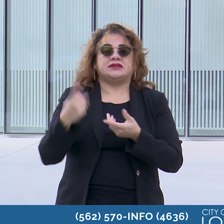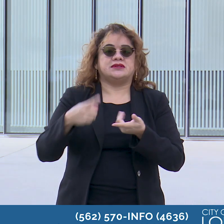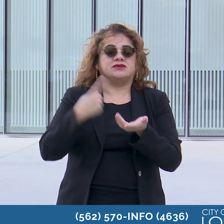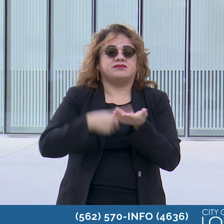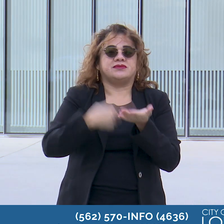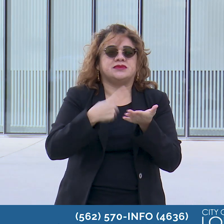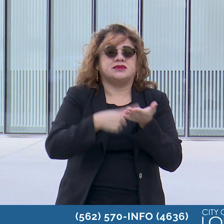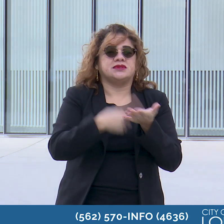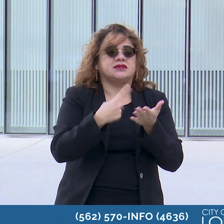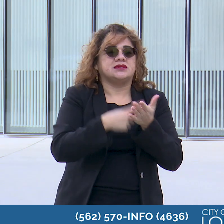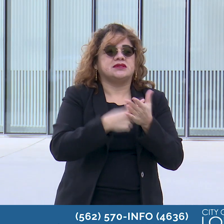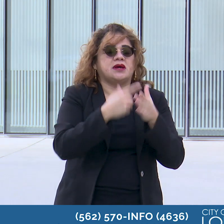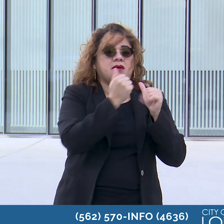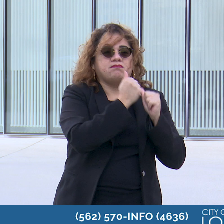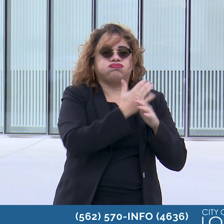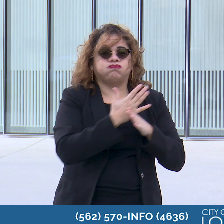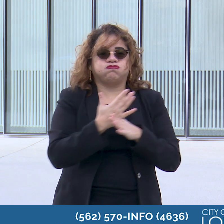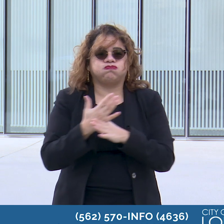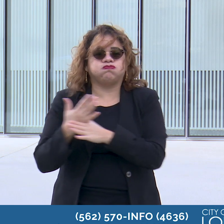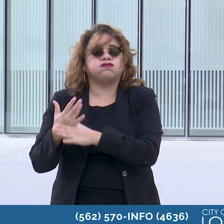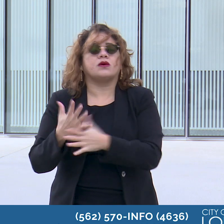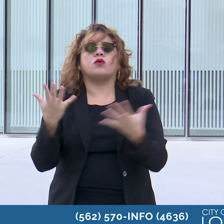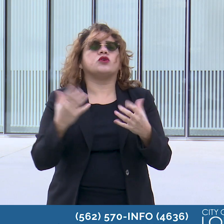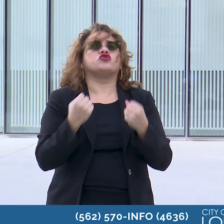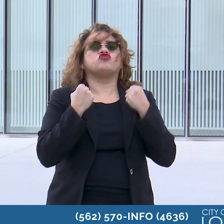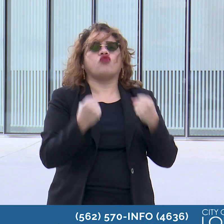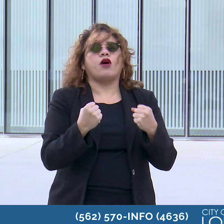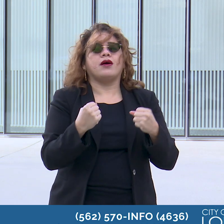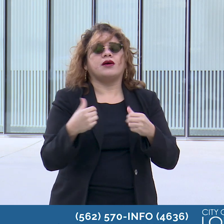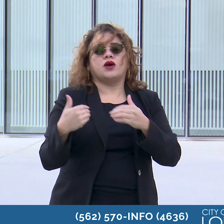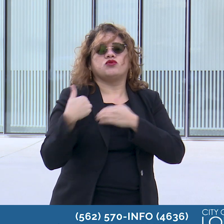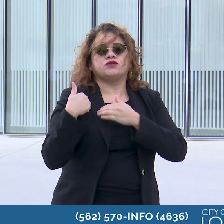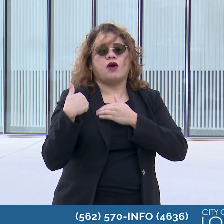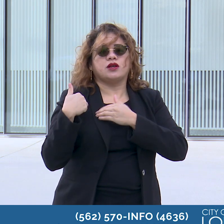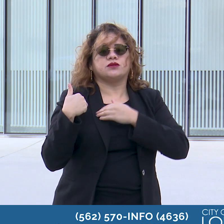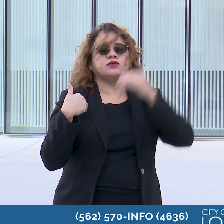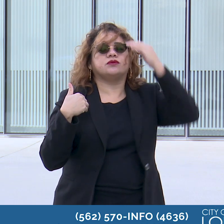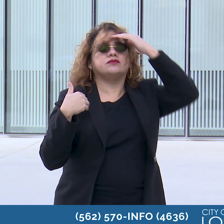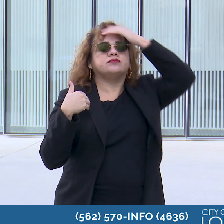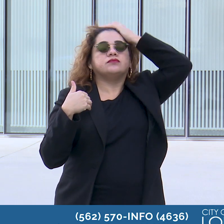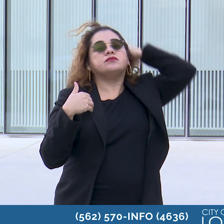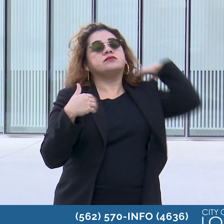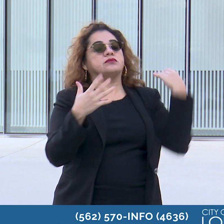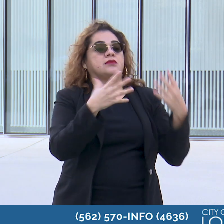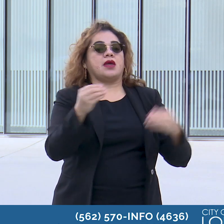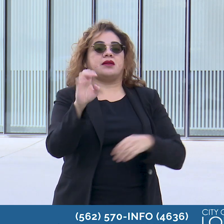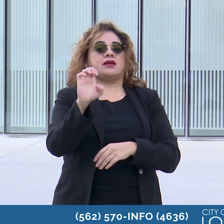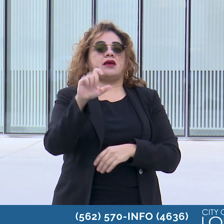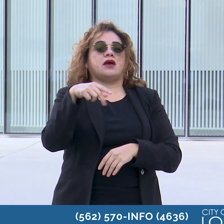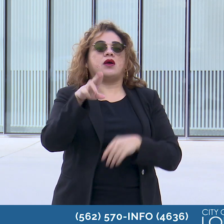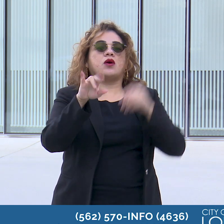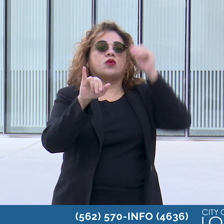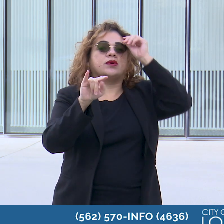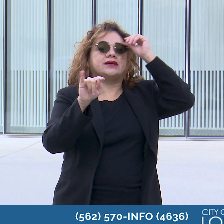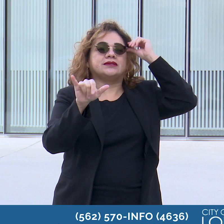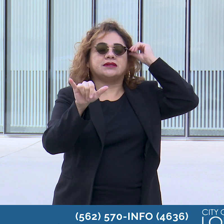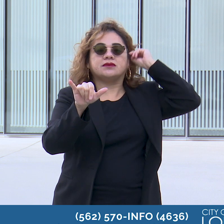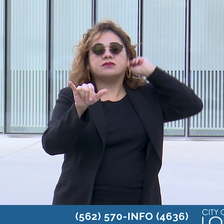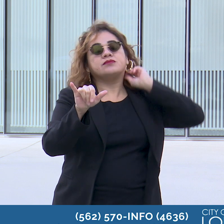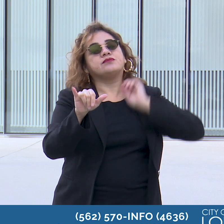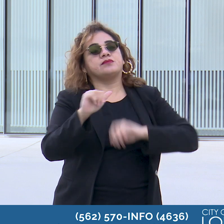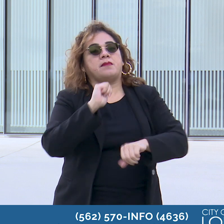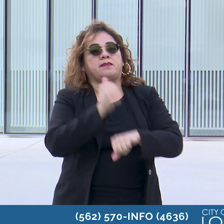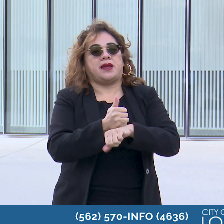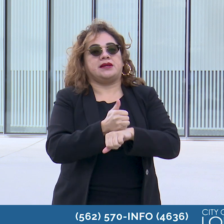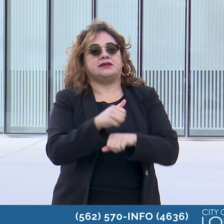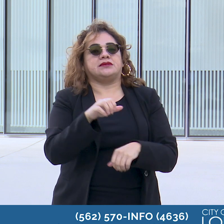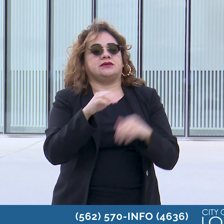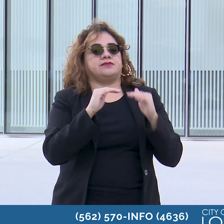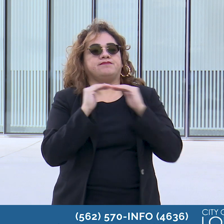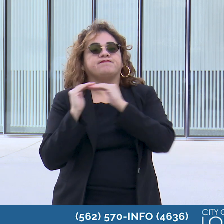a strong, responsible, and equity based vaccination plan.